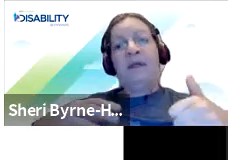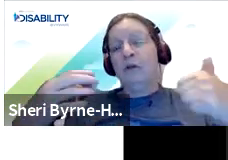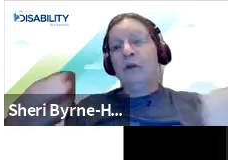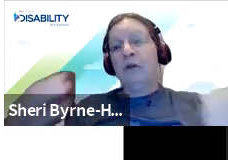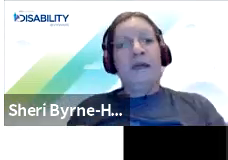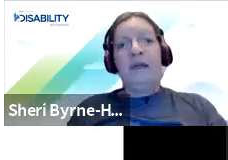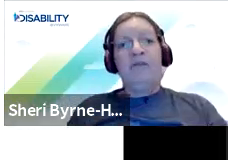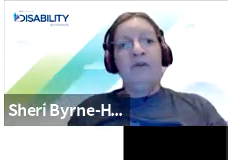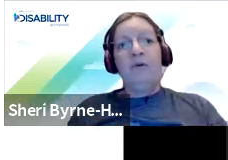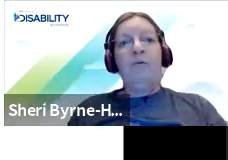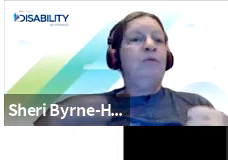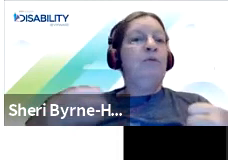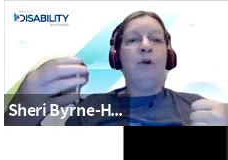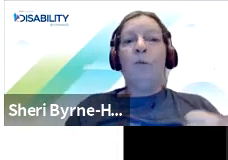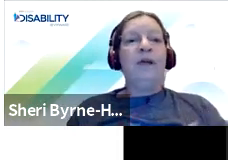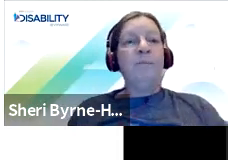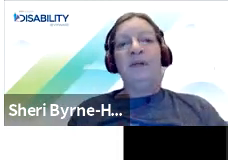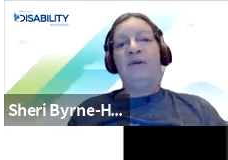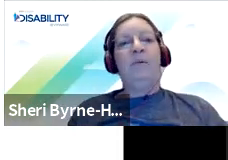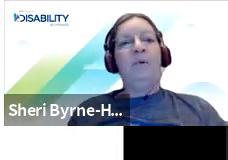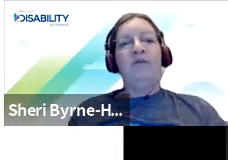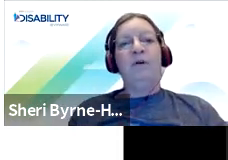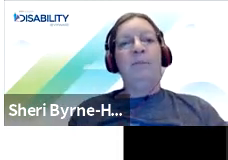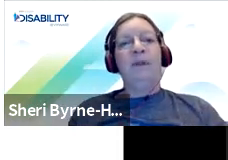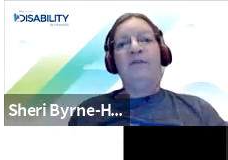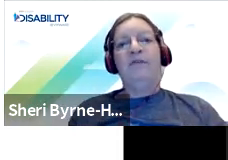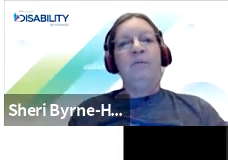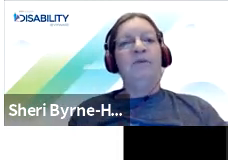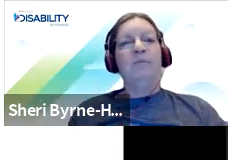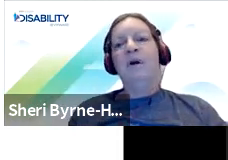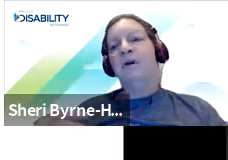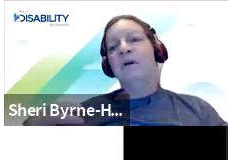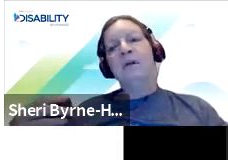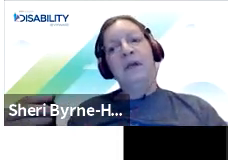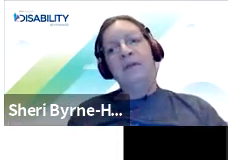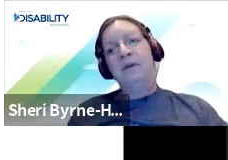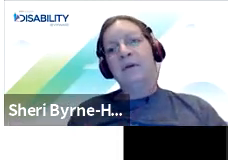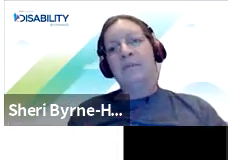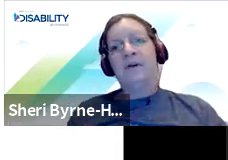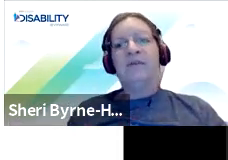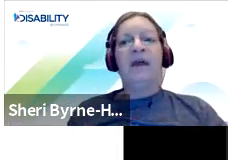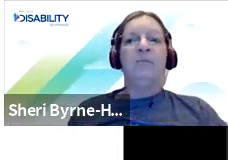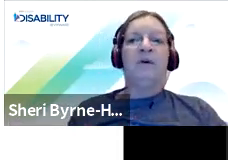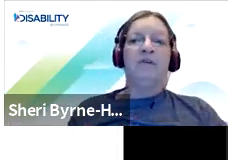to be considered when you're trying to recruit people with disabilities. And so I'll go to -- I have a slide on each of these in detail.